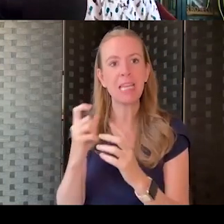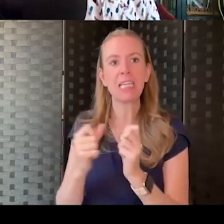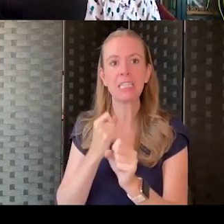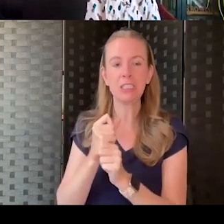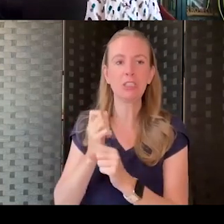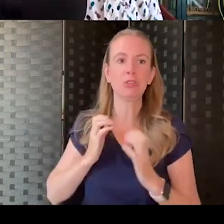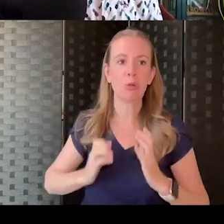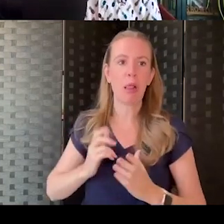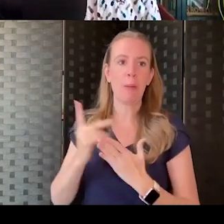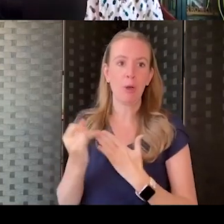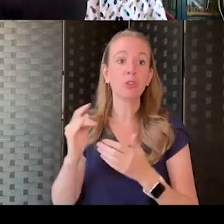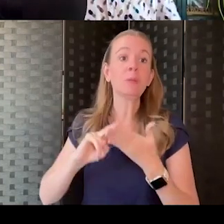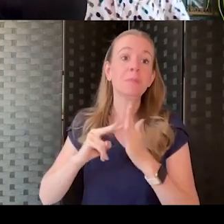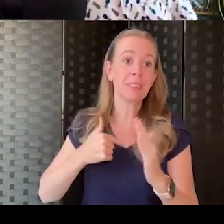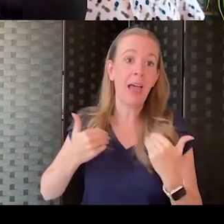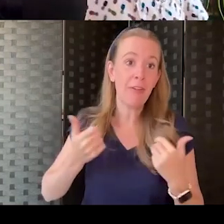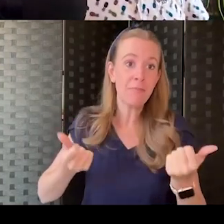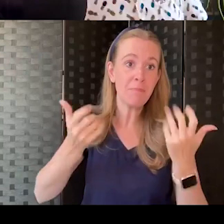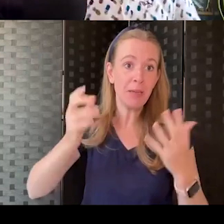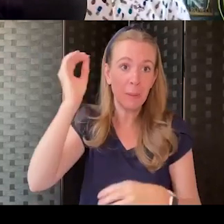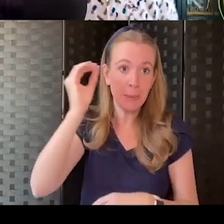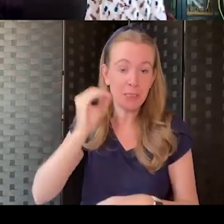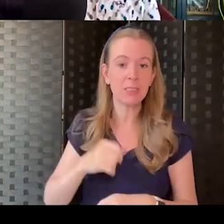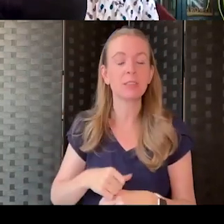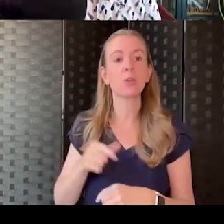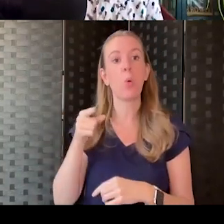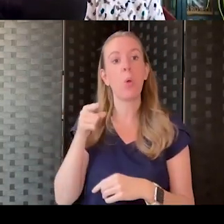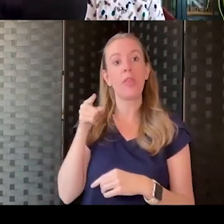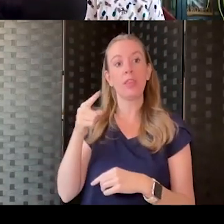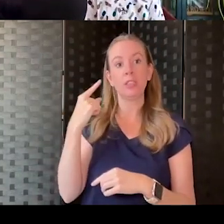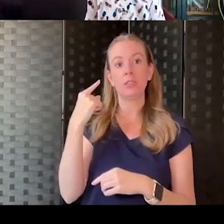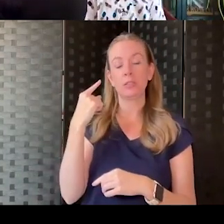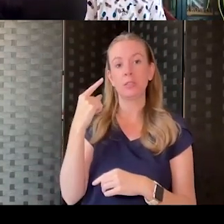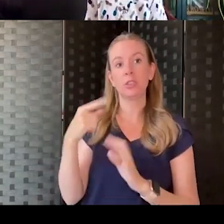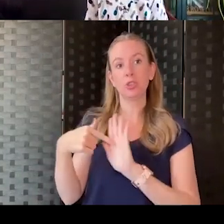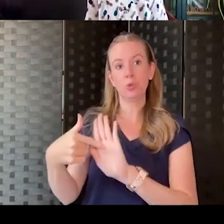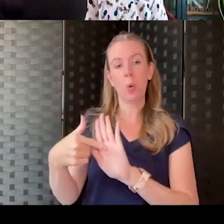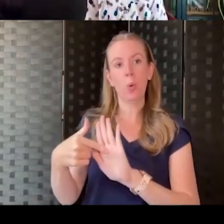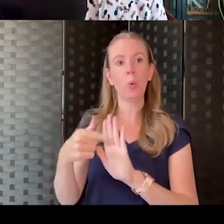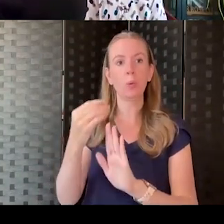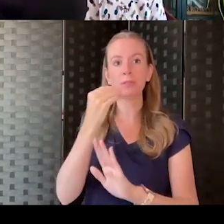opinions over the years. This opening slide shows a dining room with a table and chairs, side board